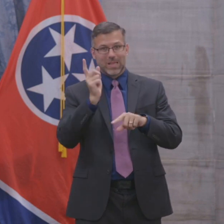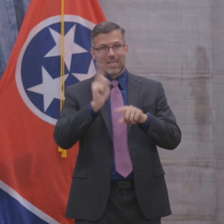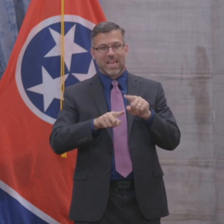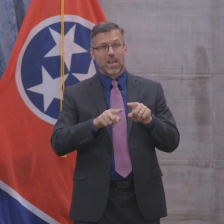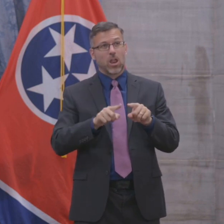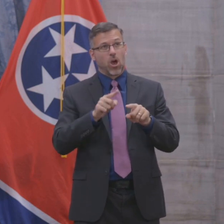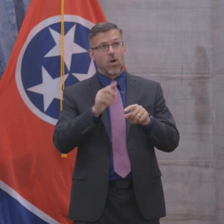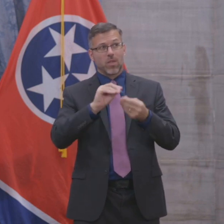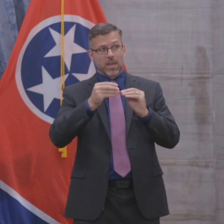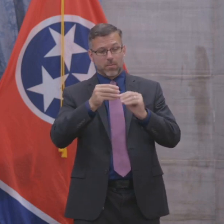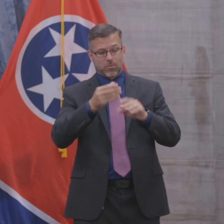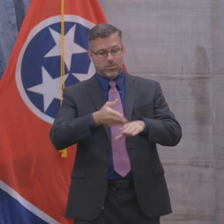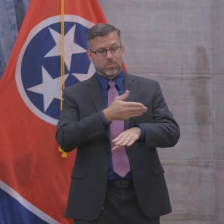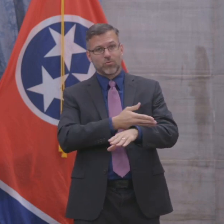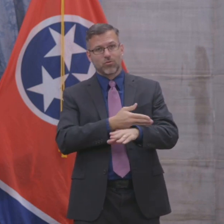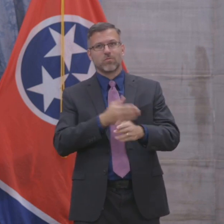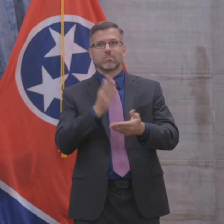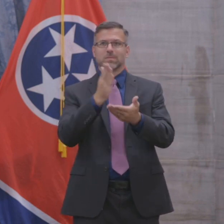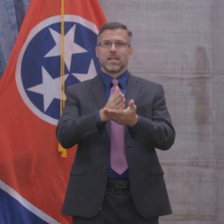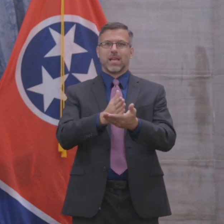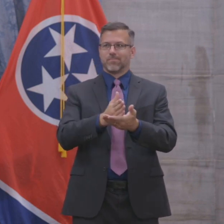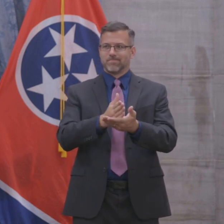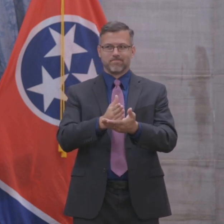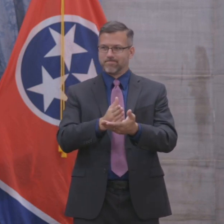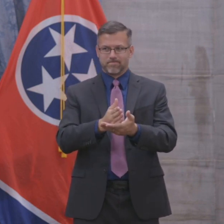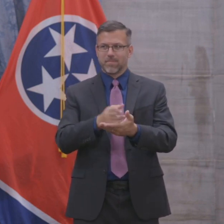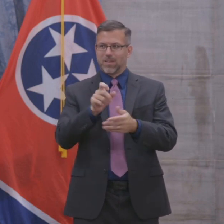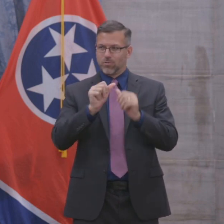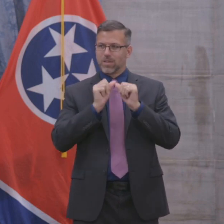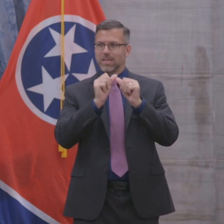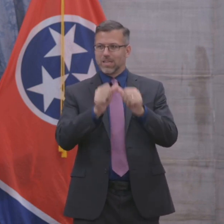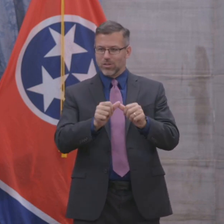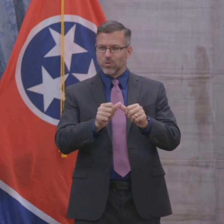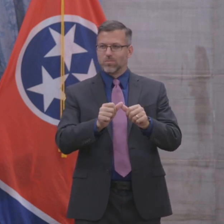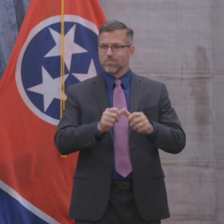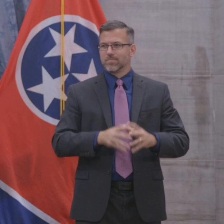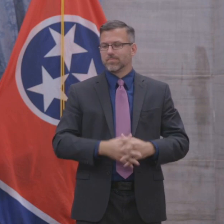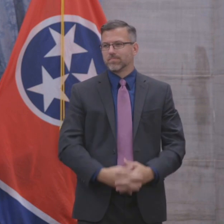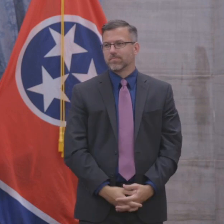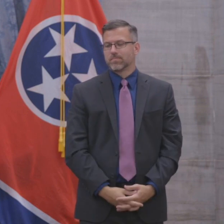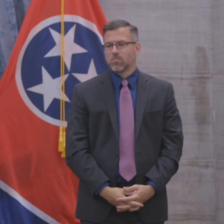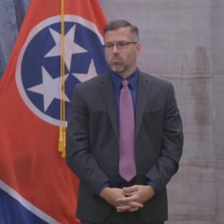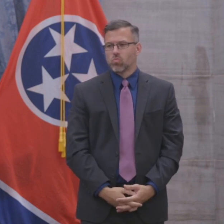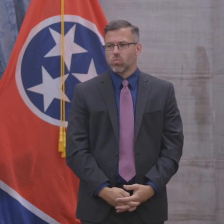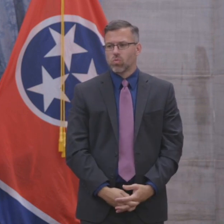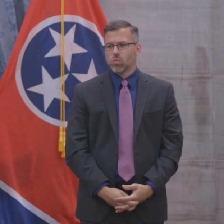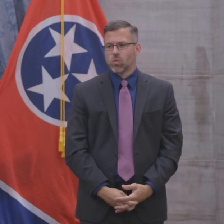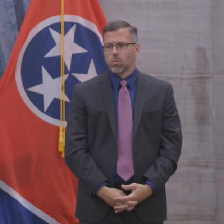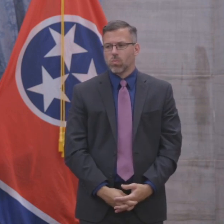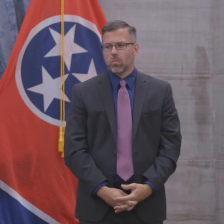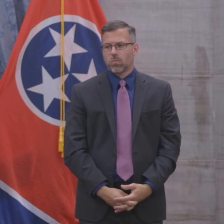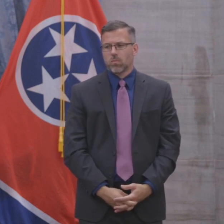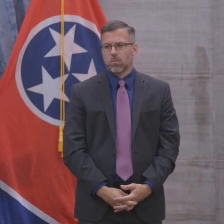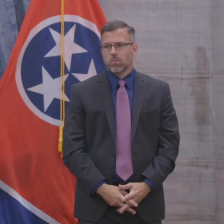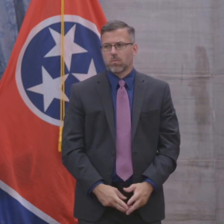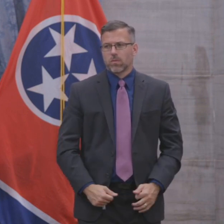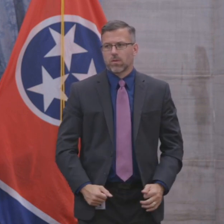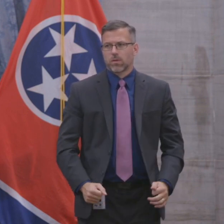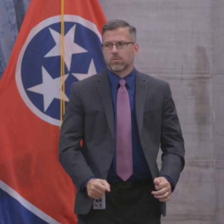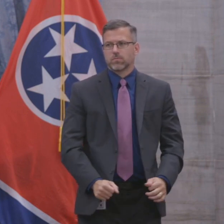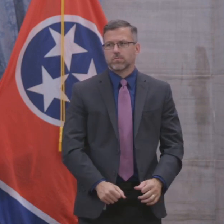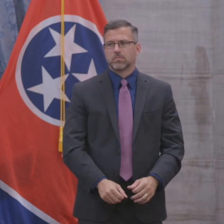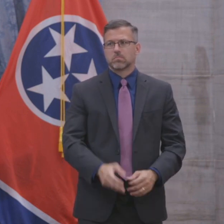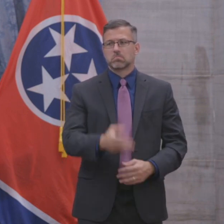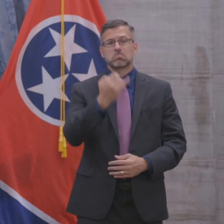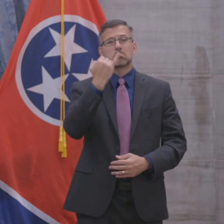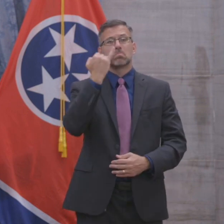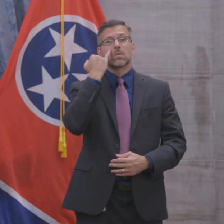are in this pandemic is we are in an improving situation. I'm